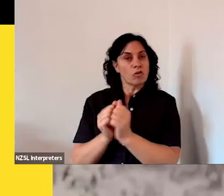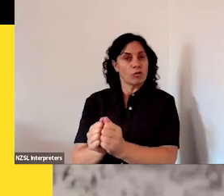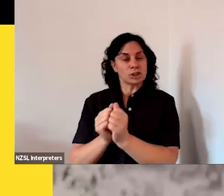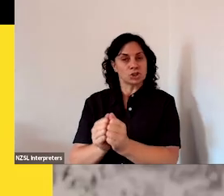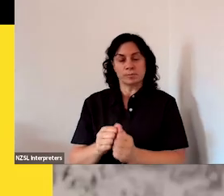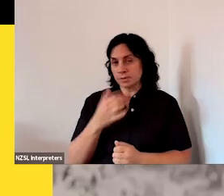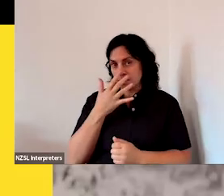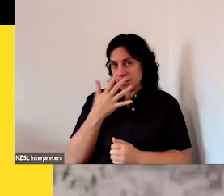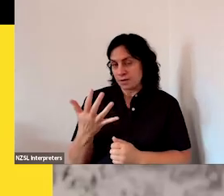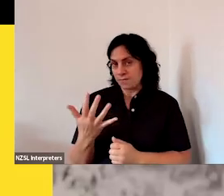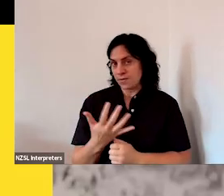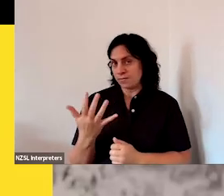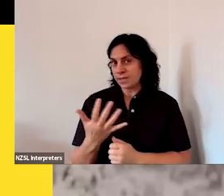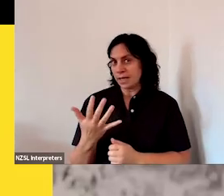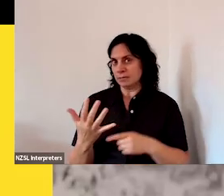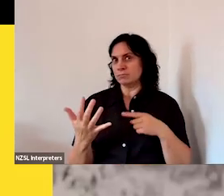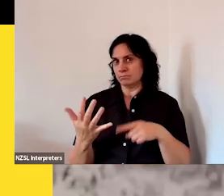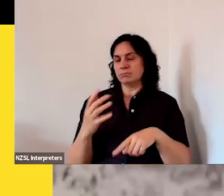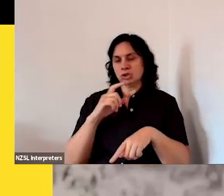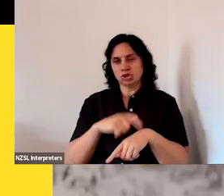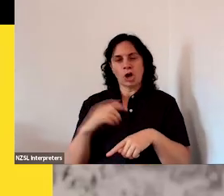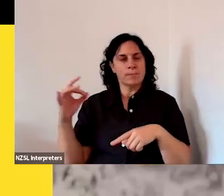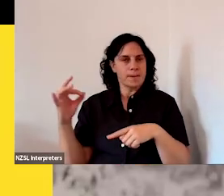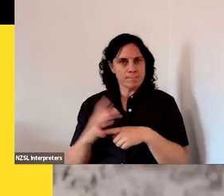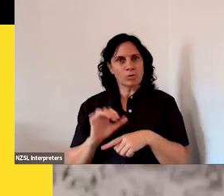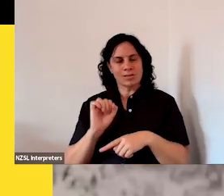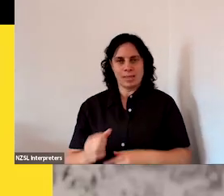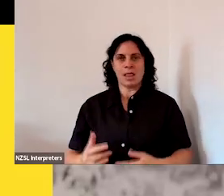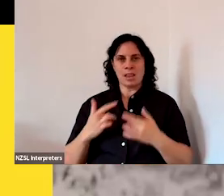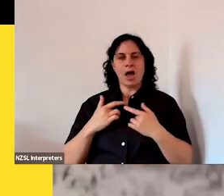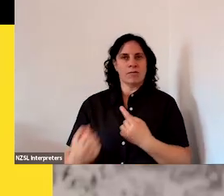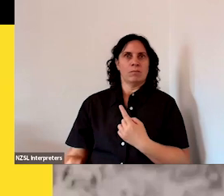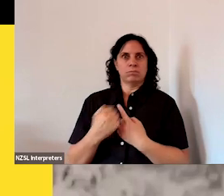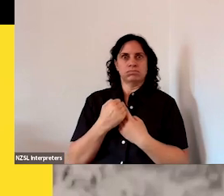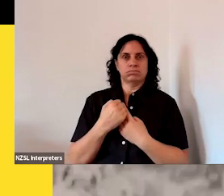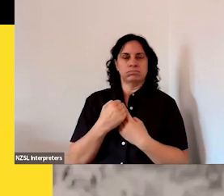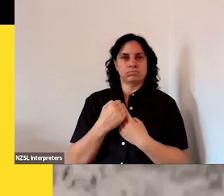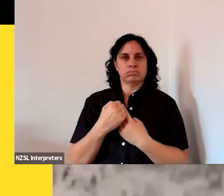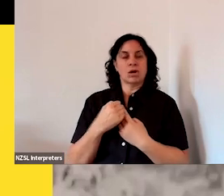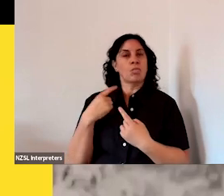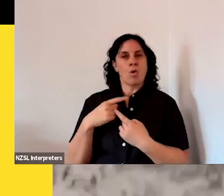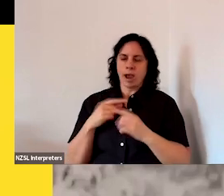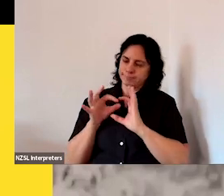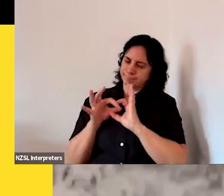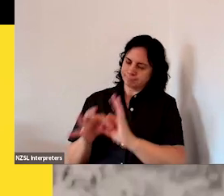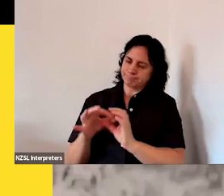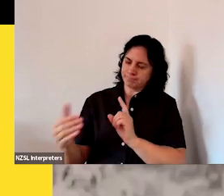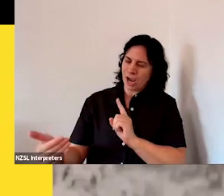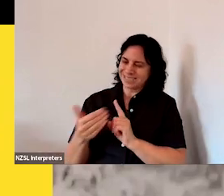Friendship plays an enormous role in young people's everyday lives. They're a major source of connection, identity, belonging and support.